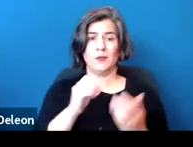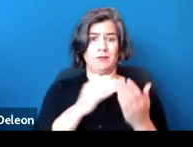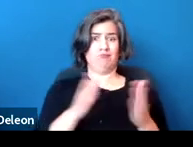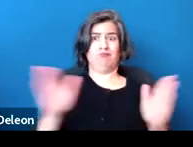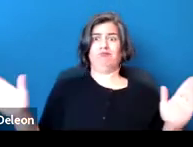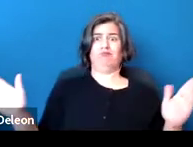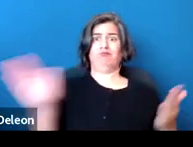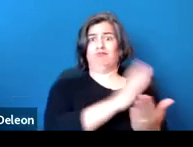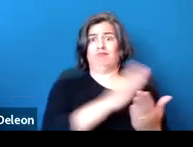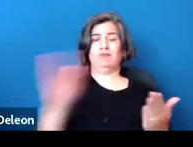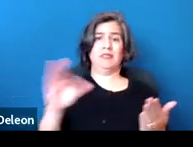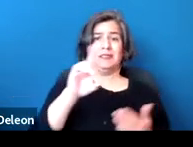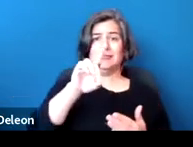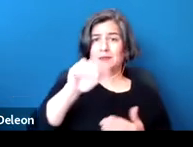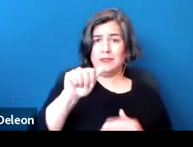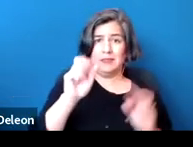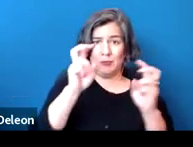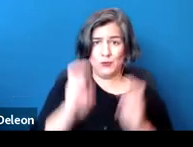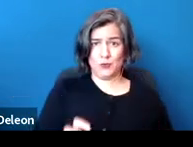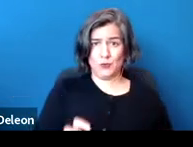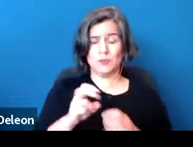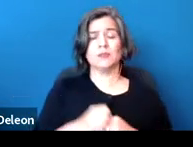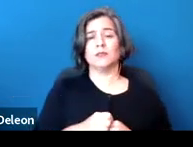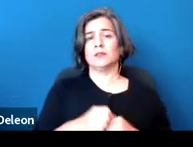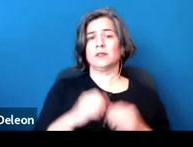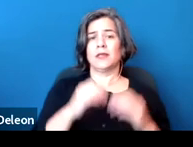including access to housing, healthcare, and education.